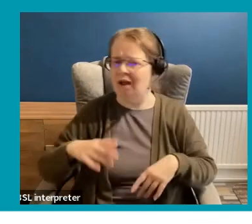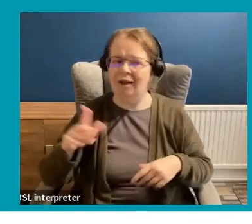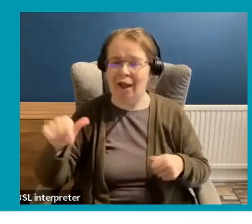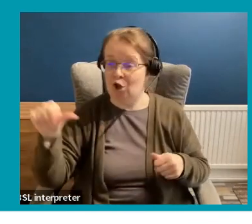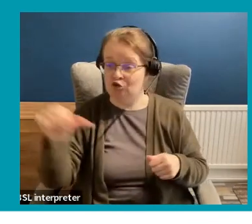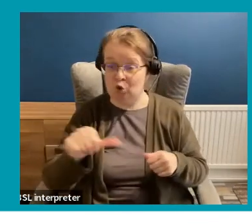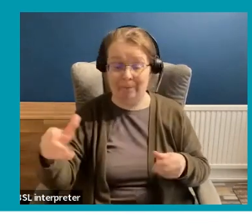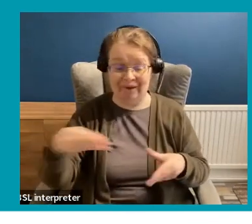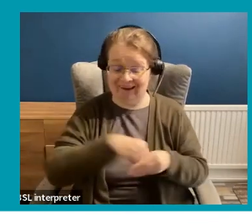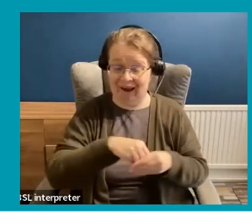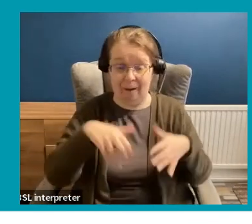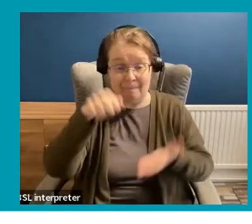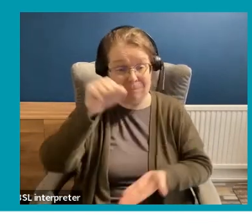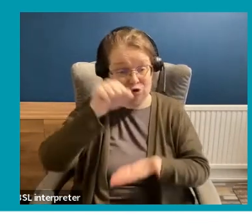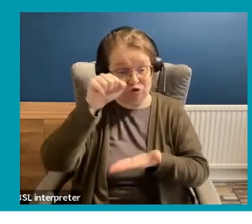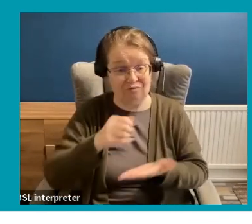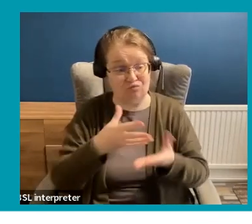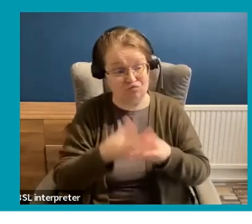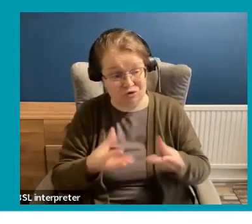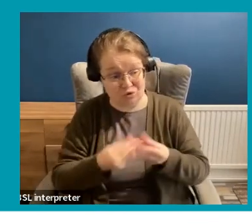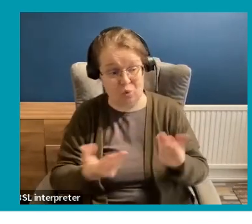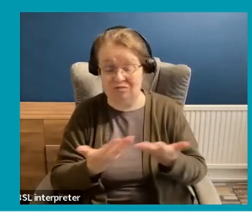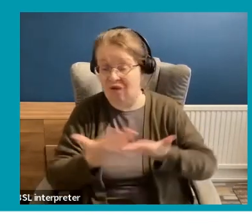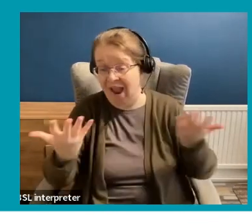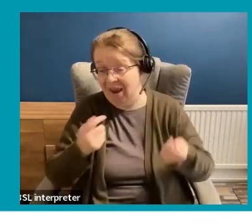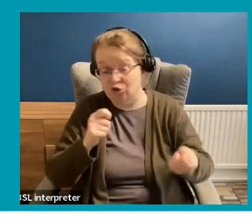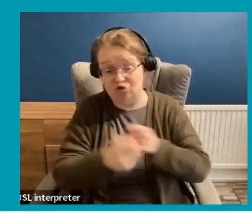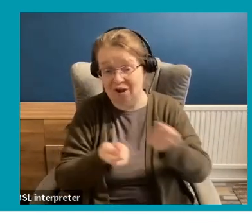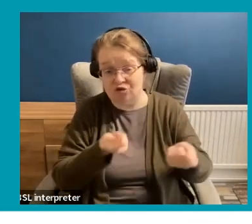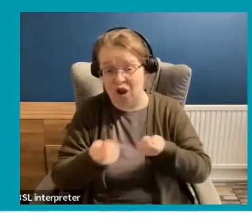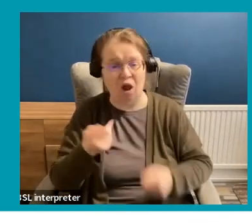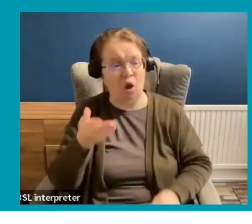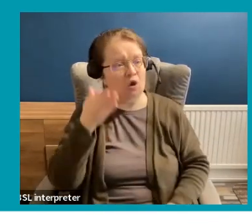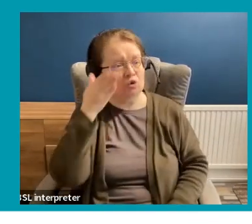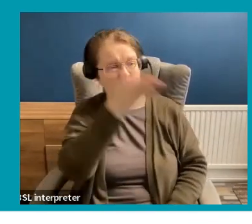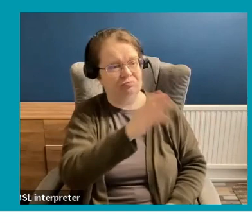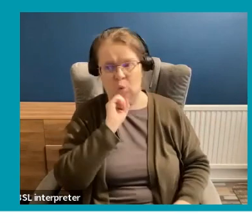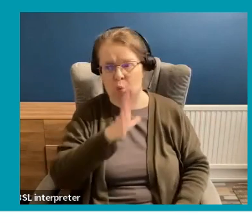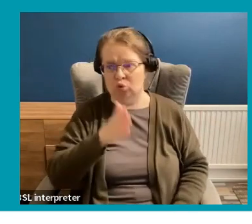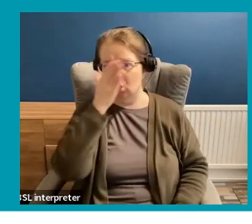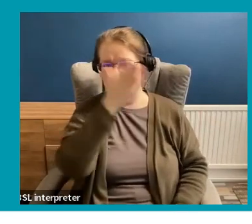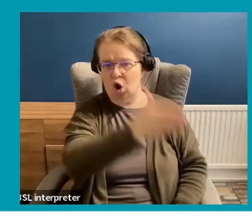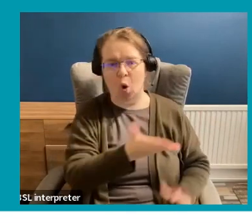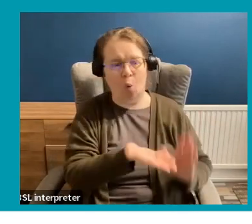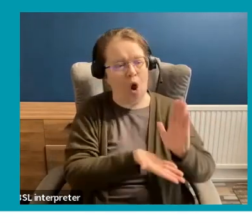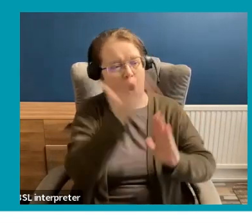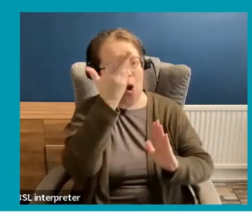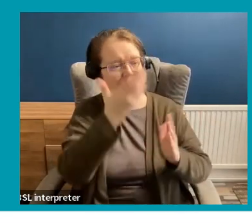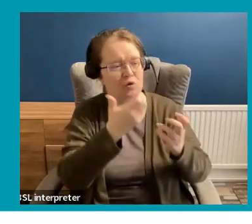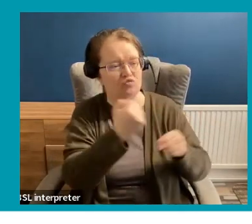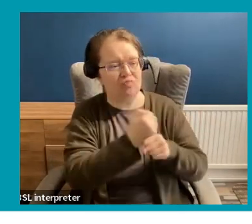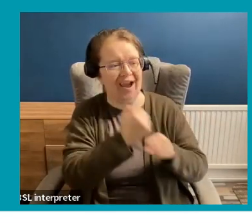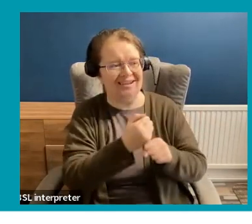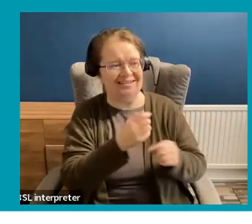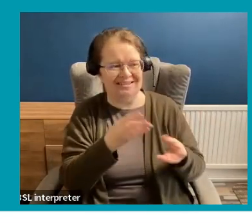resourced in the same way any other change, you would not go through a whole upgrade tech without It's the same in this case, isn't it? putting money into and making sure